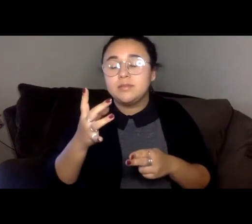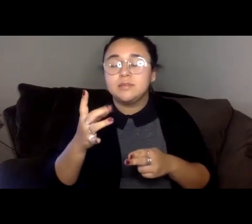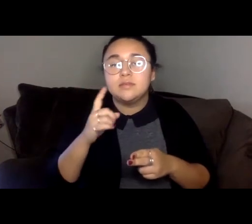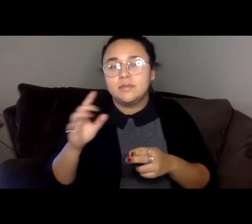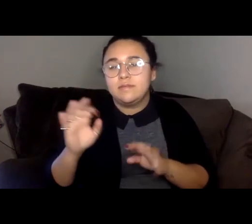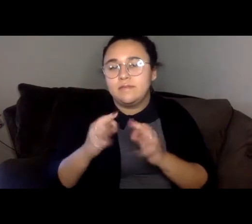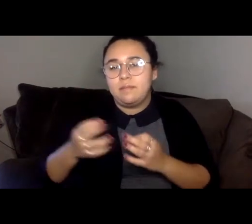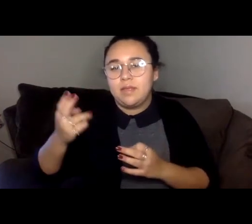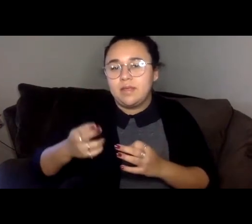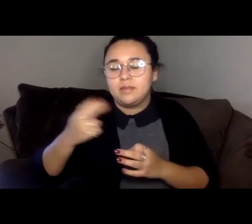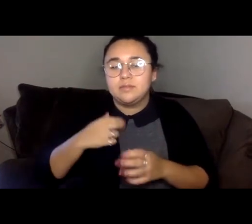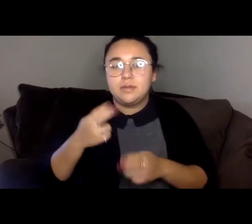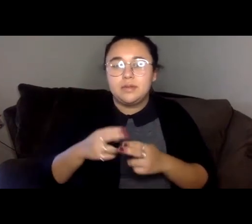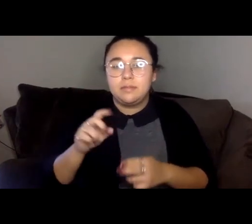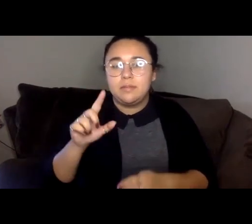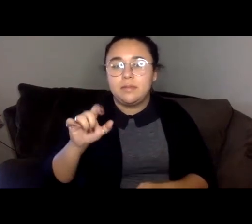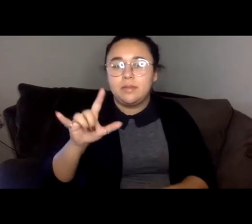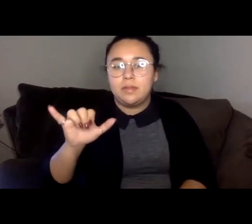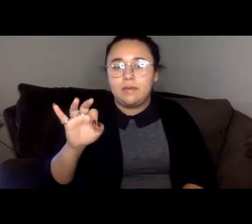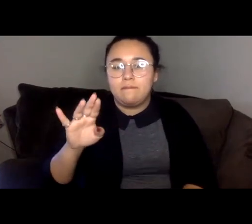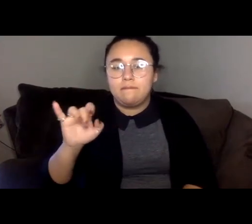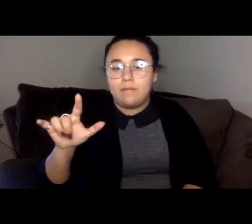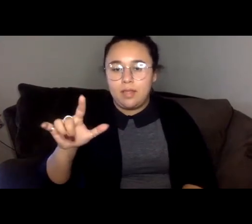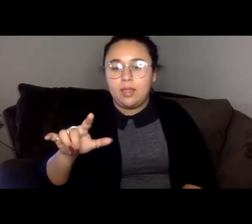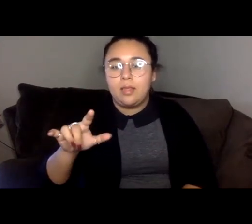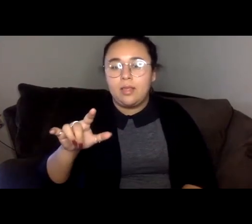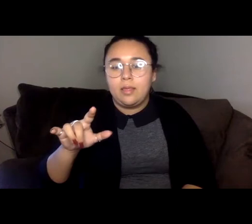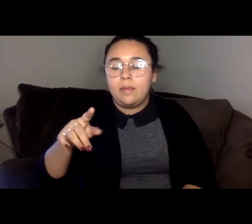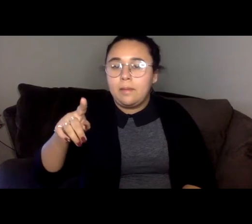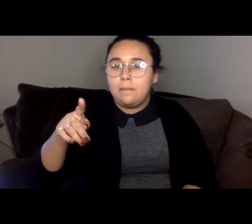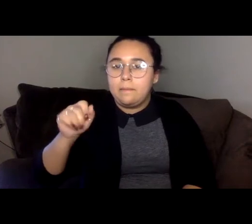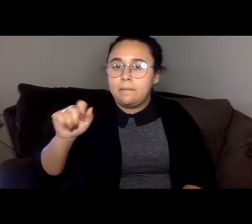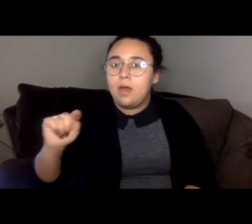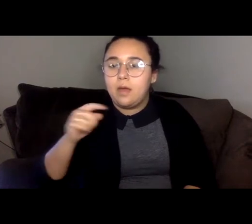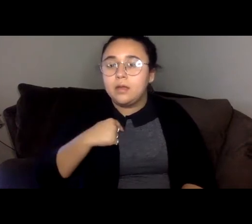My name is Lily Philpott I'm the program's manager at the Asian American writers workshop,